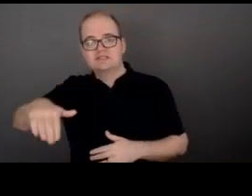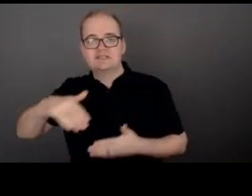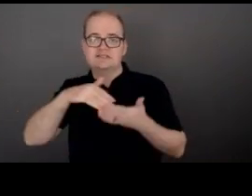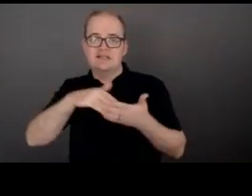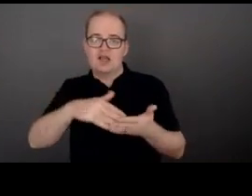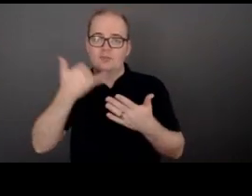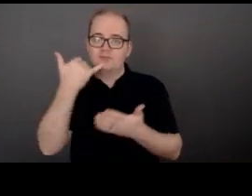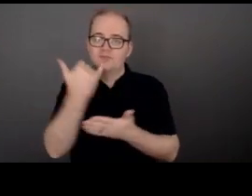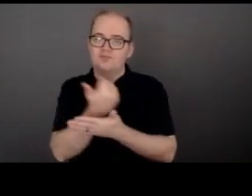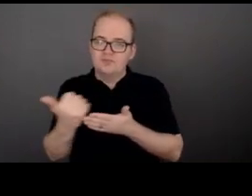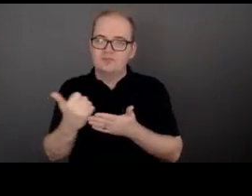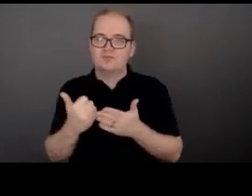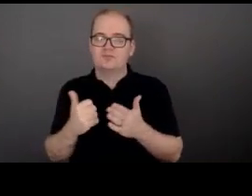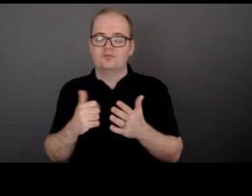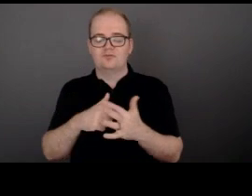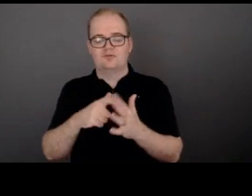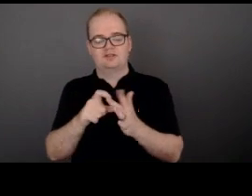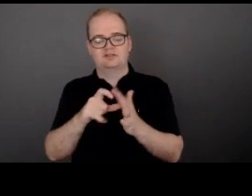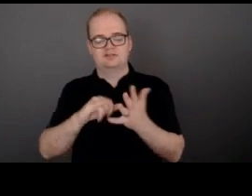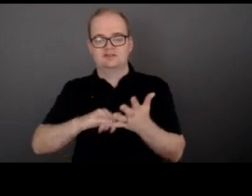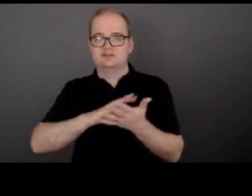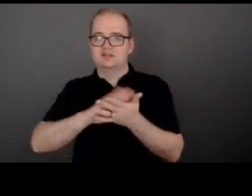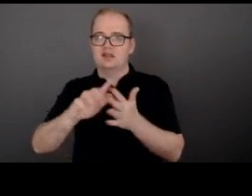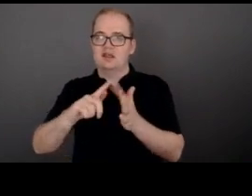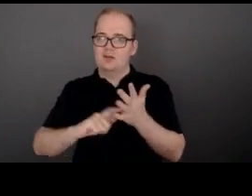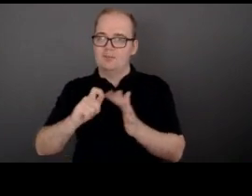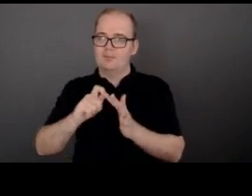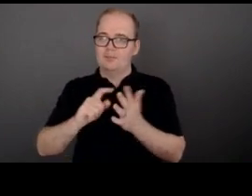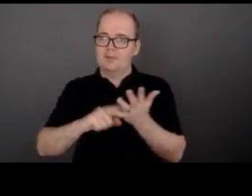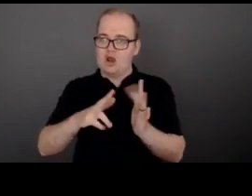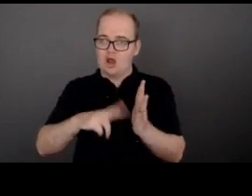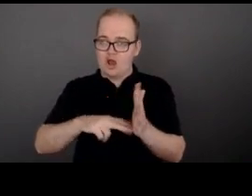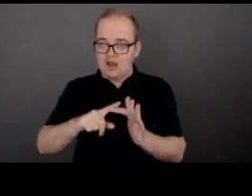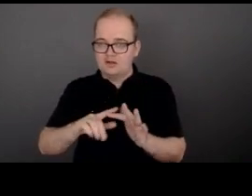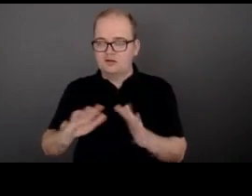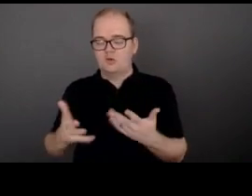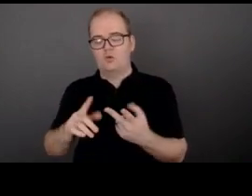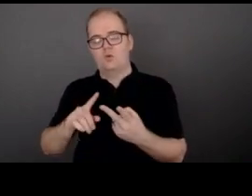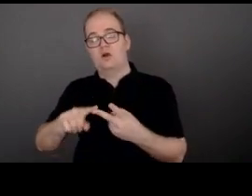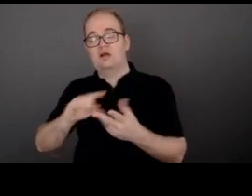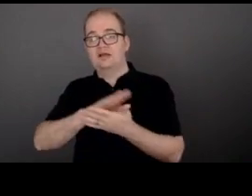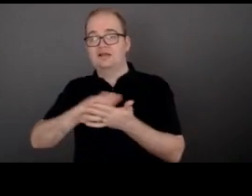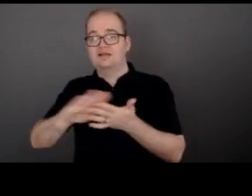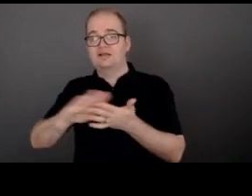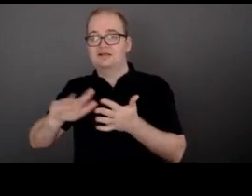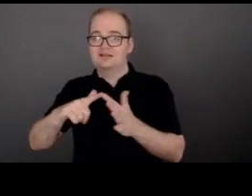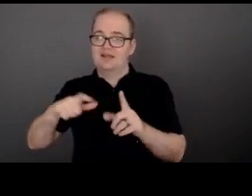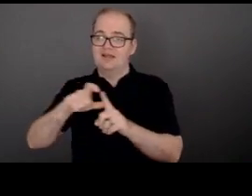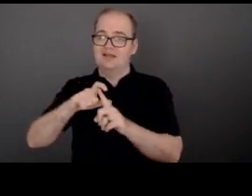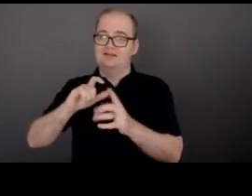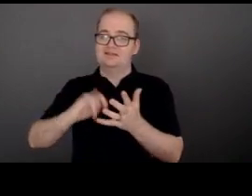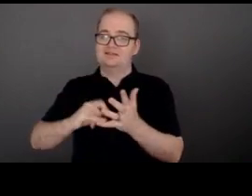Also if young people want advice about what options are available to them, they are also